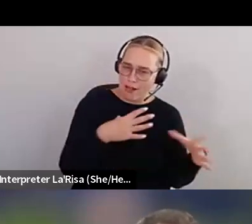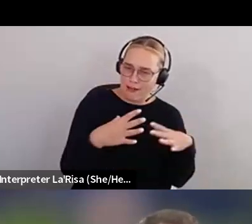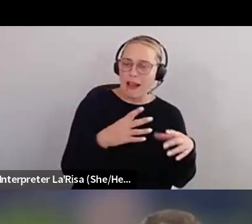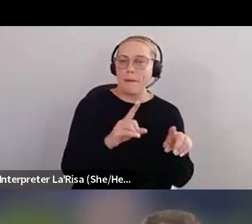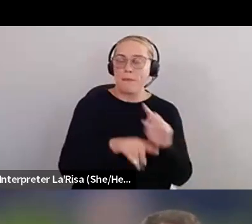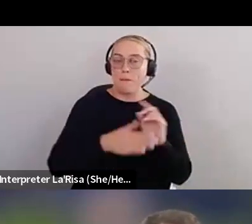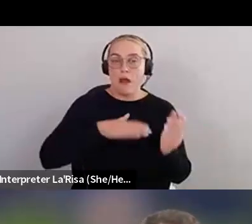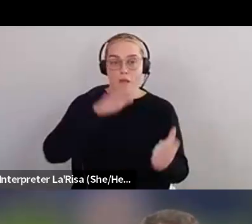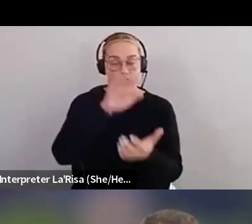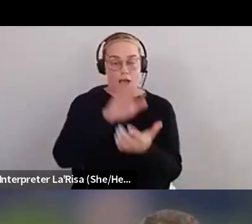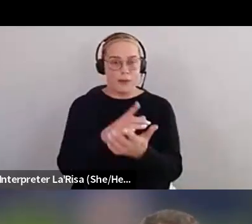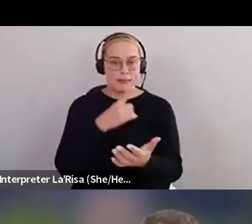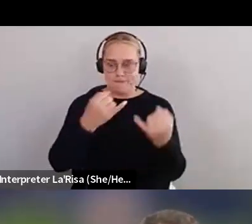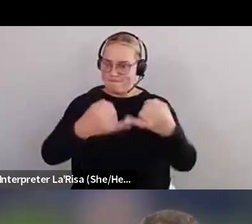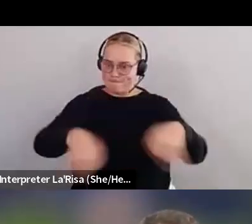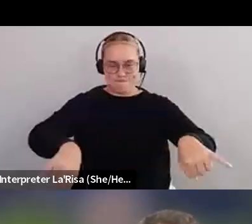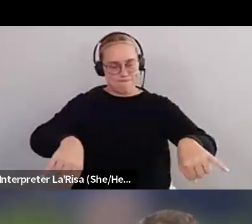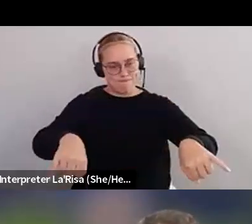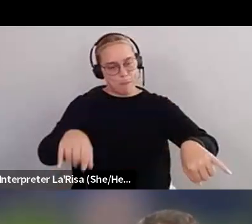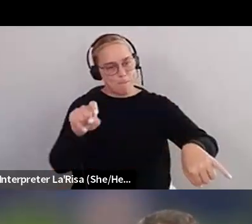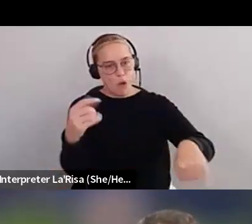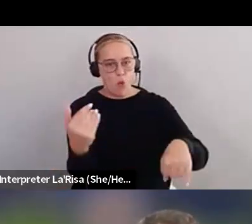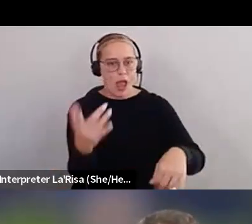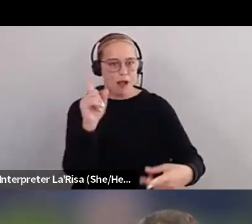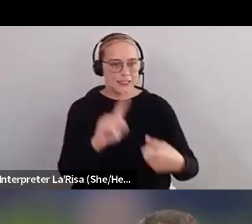Halloween activity and movie -- so I believe Halloween has already started,